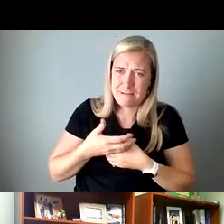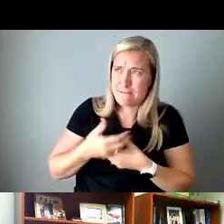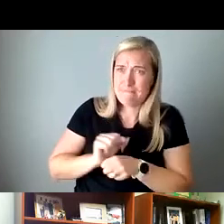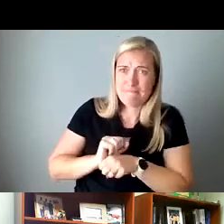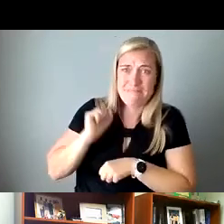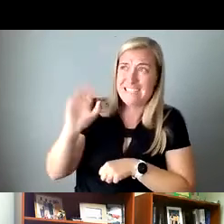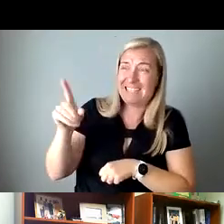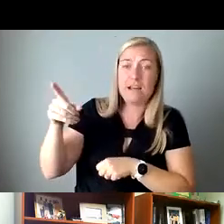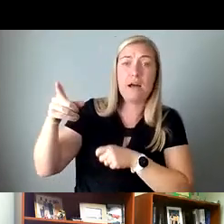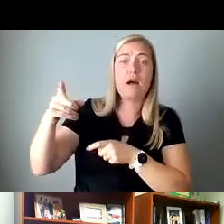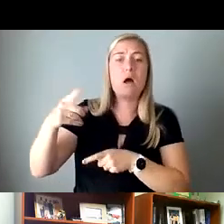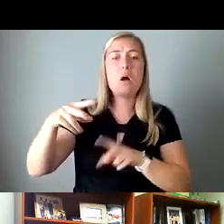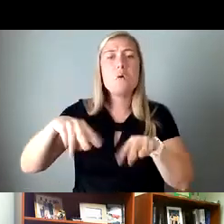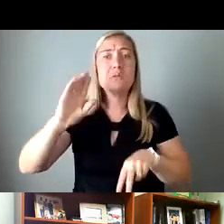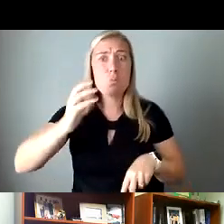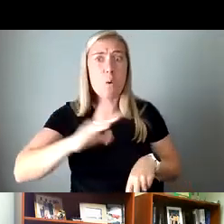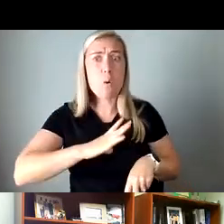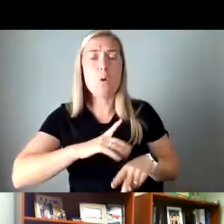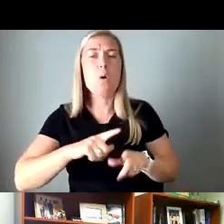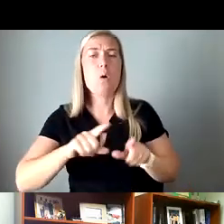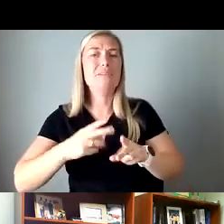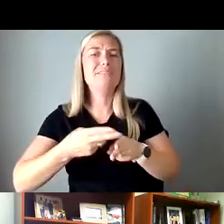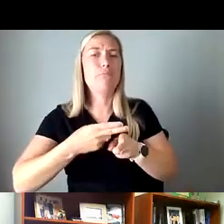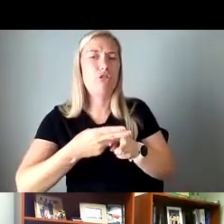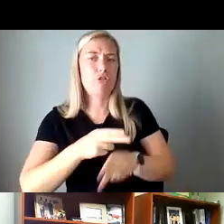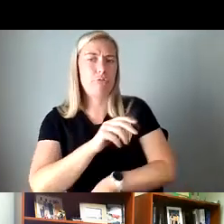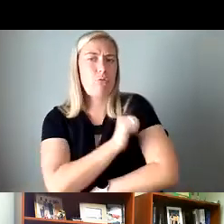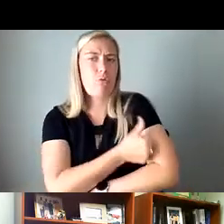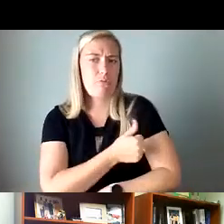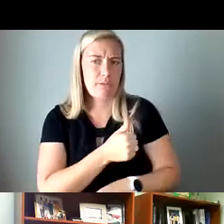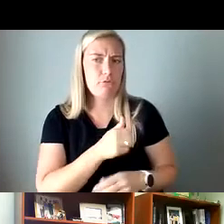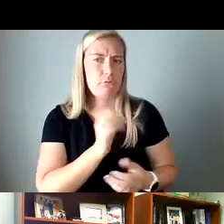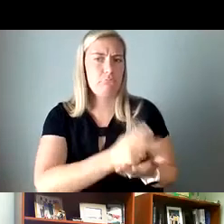you're continuing to look at these vaccines. That's what we call emergency use authorization.